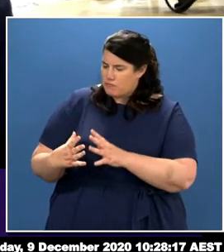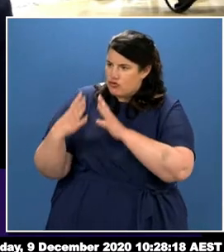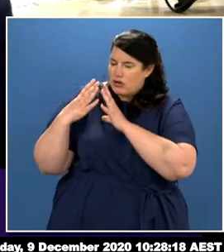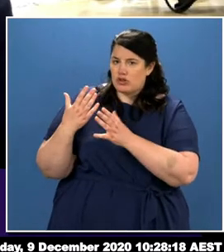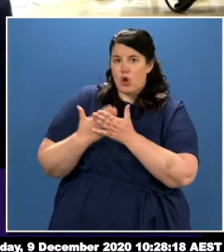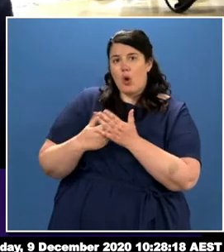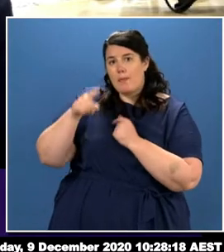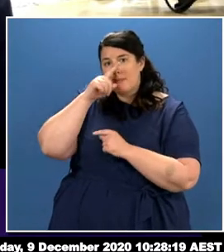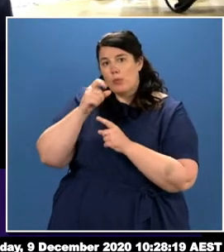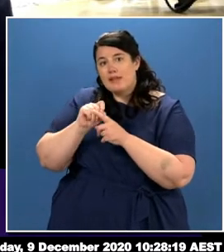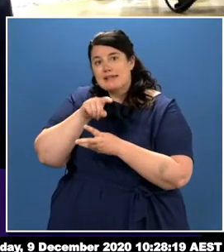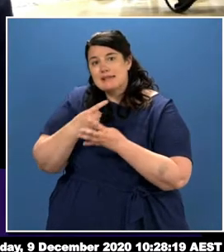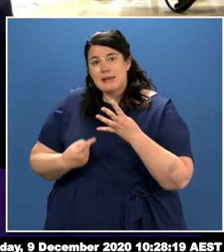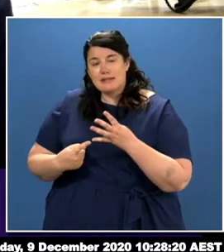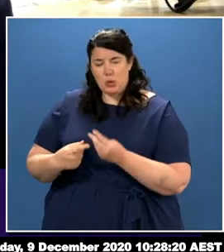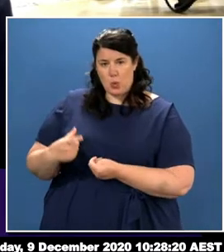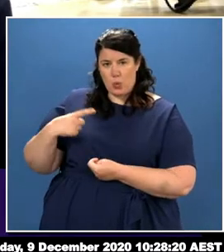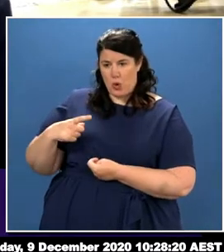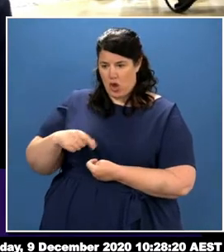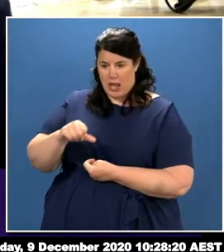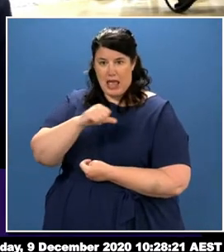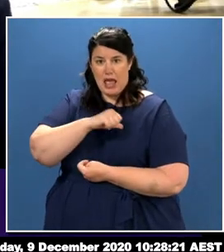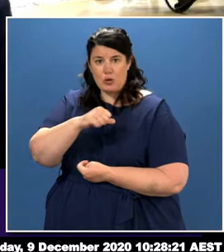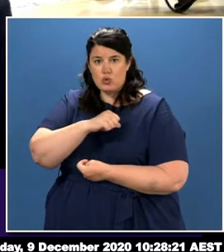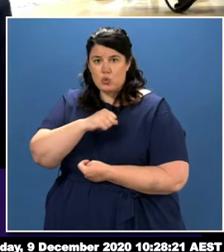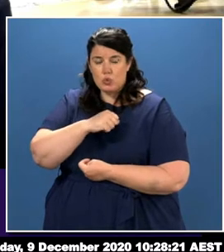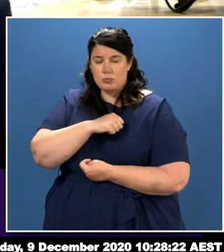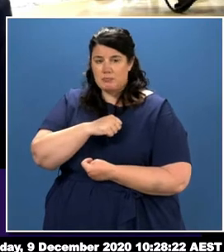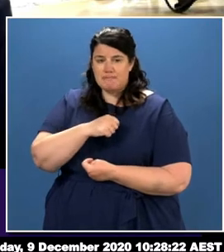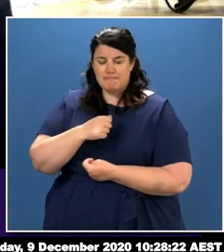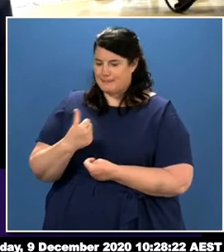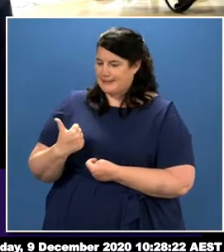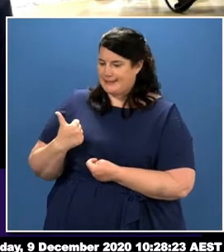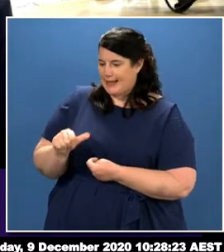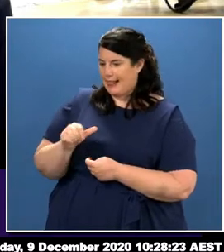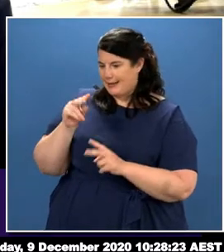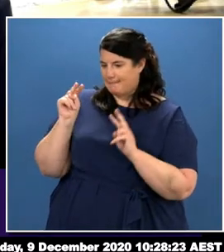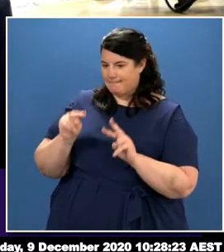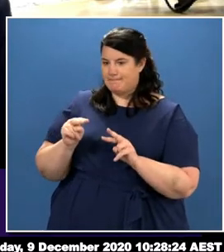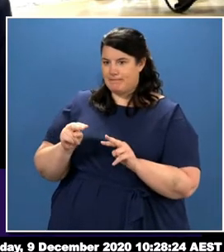with disabilities because the attitude is still that we are a burden.